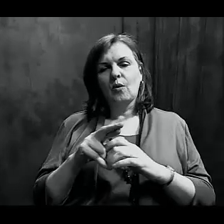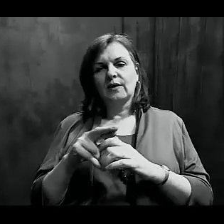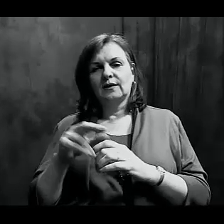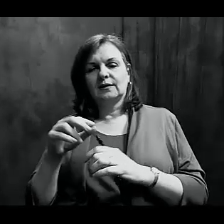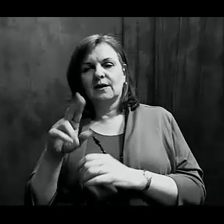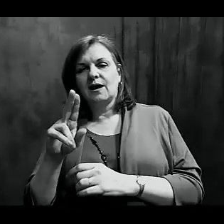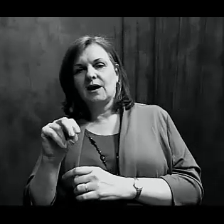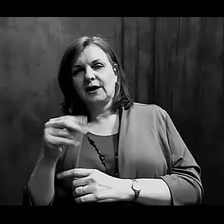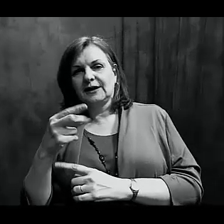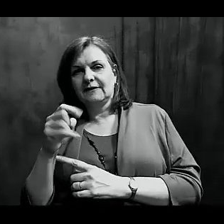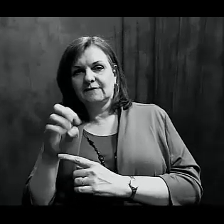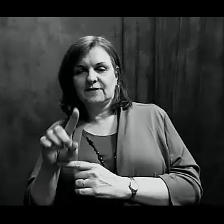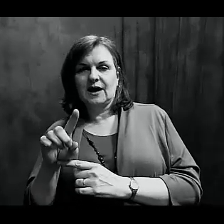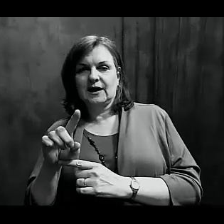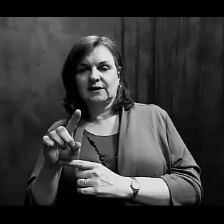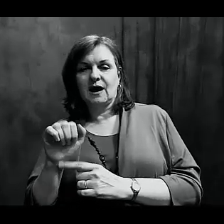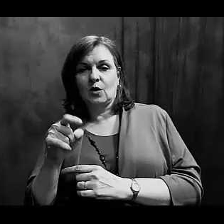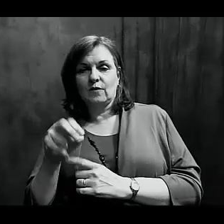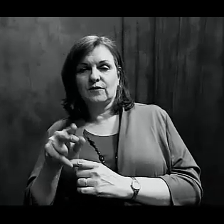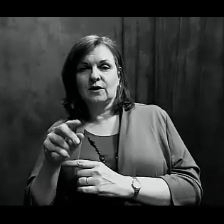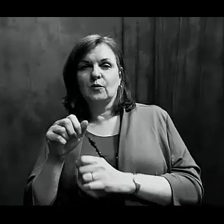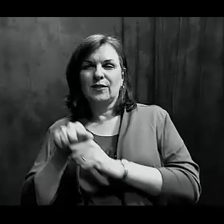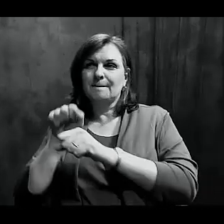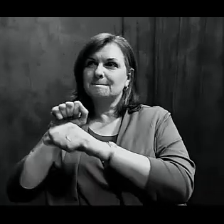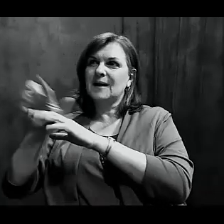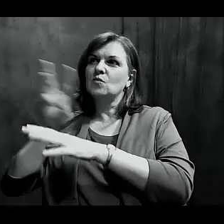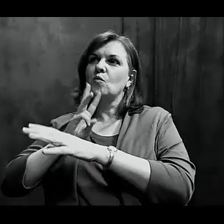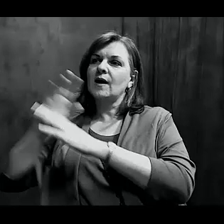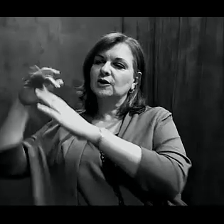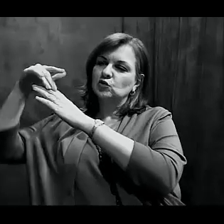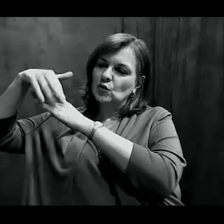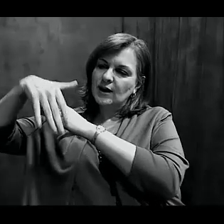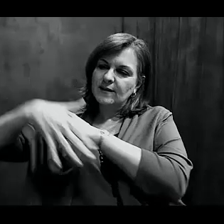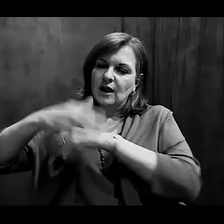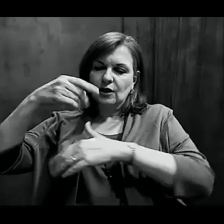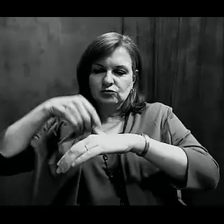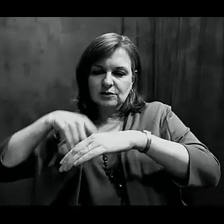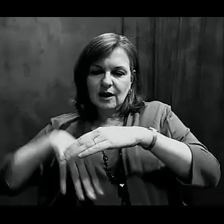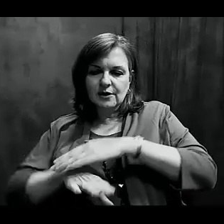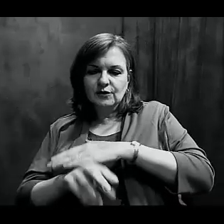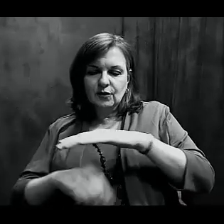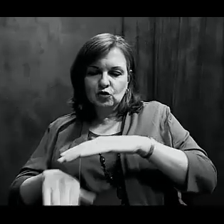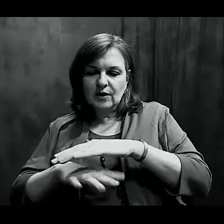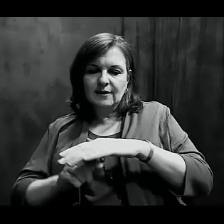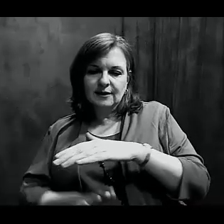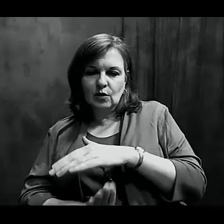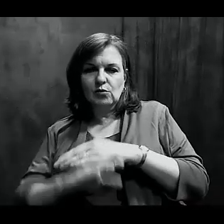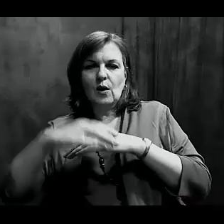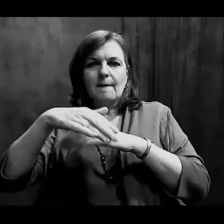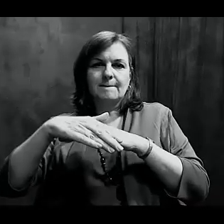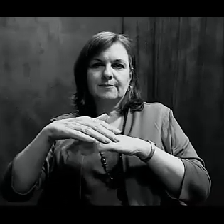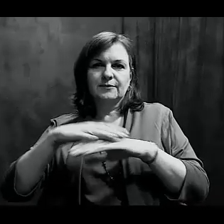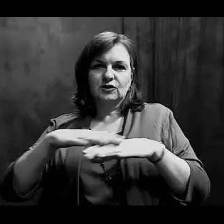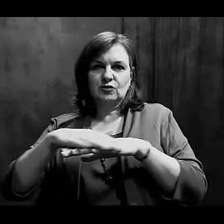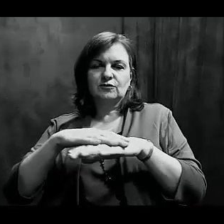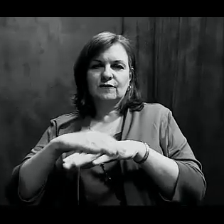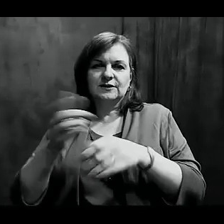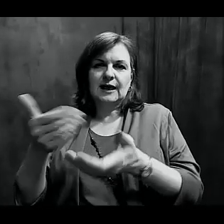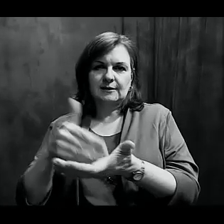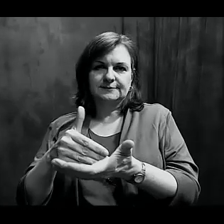with runoff from mountains and into what we would call reservoirs right